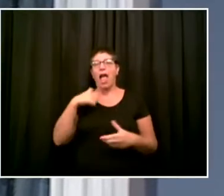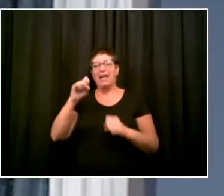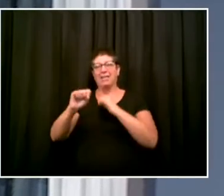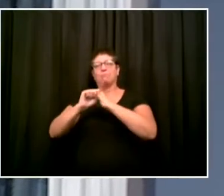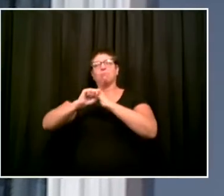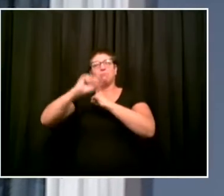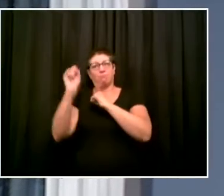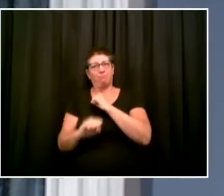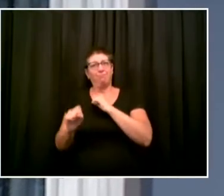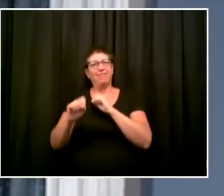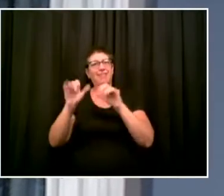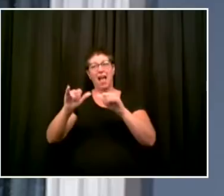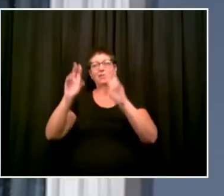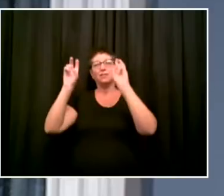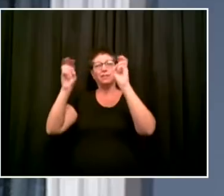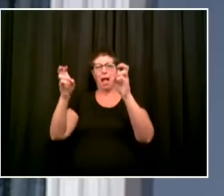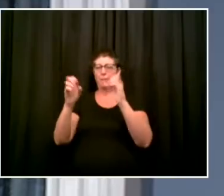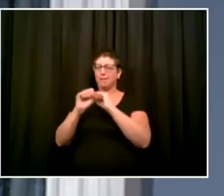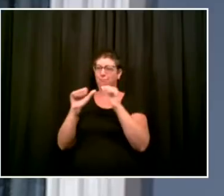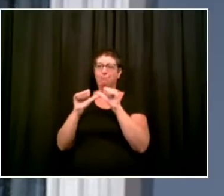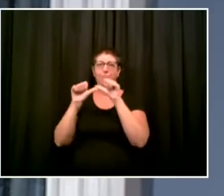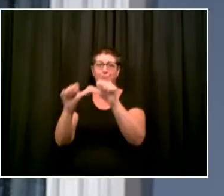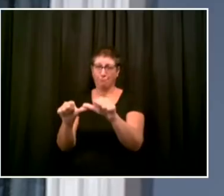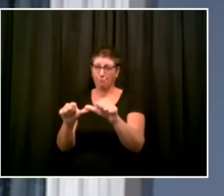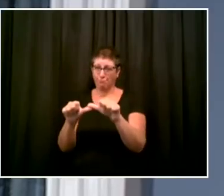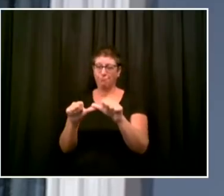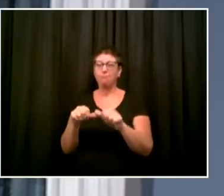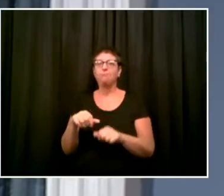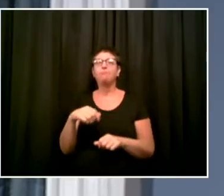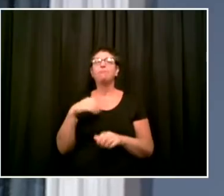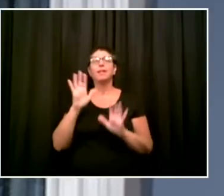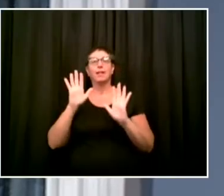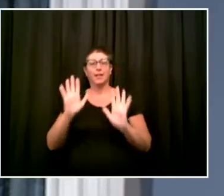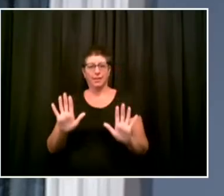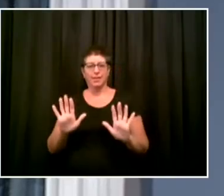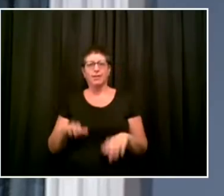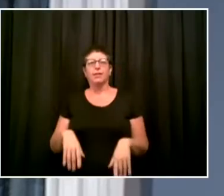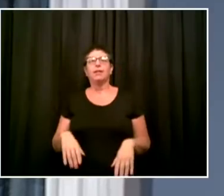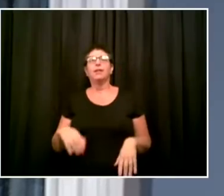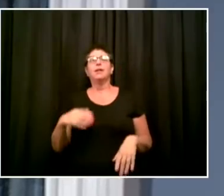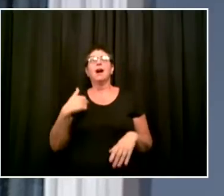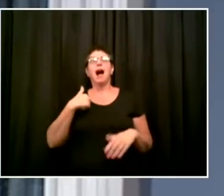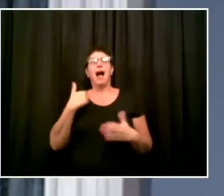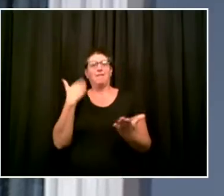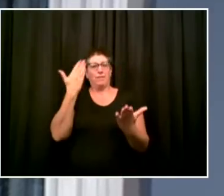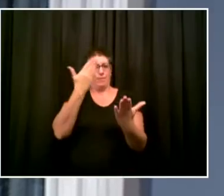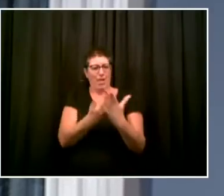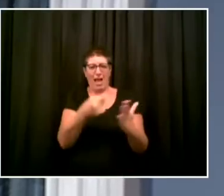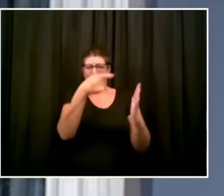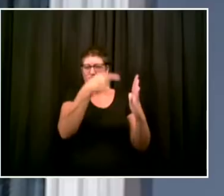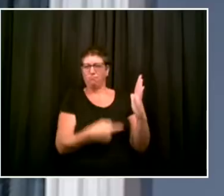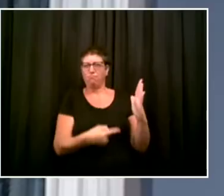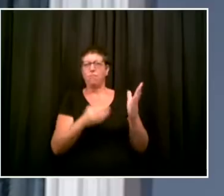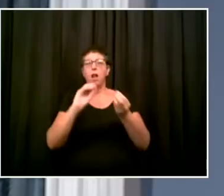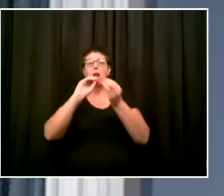LONG ENOUGH FOR ME ON THIS ONE. THAK NYOU FOR THE QUESTION. IT'S A TOPIC THAT HAS COME UP A NUMBER OF TIMES.